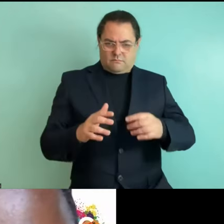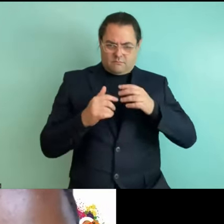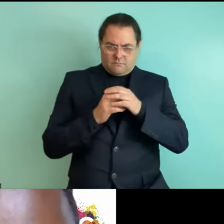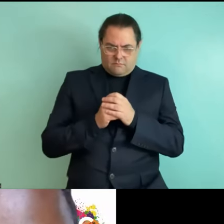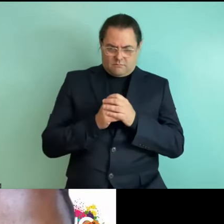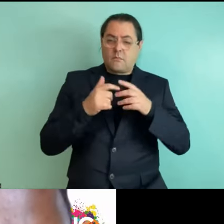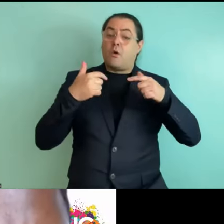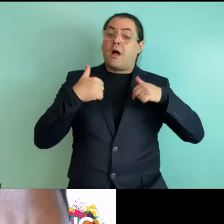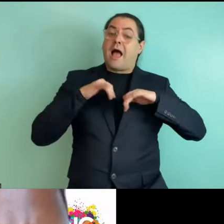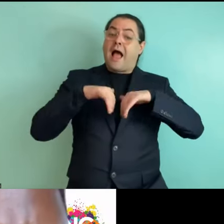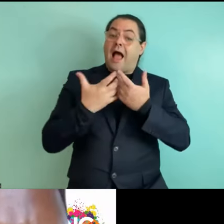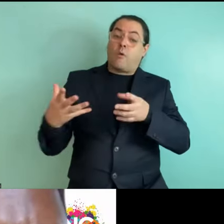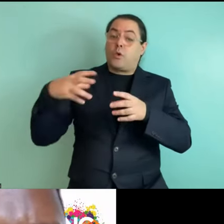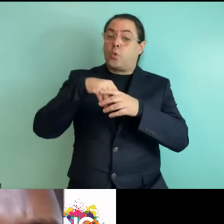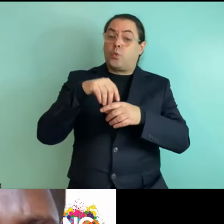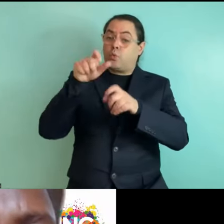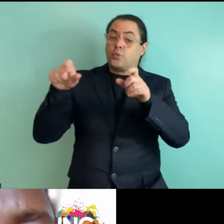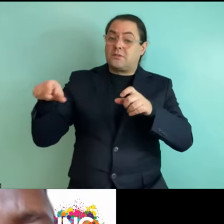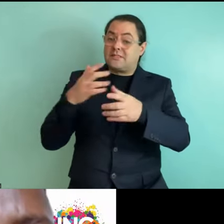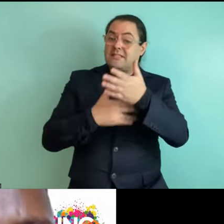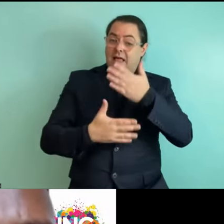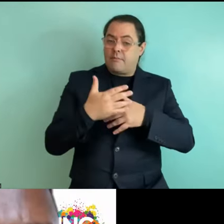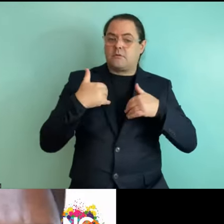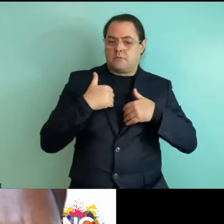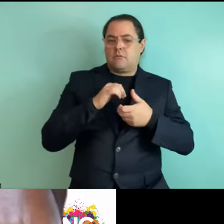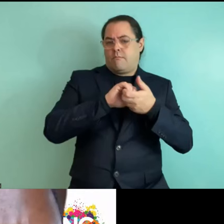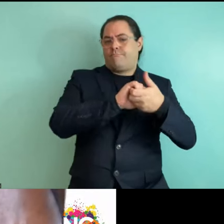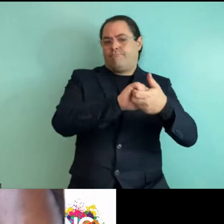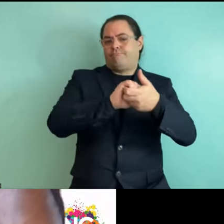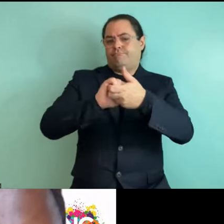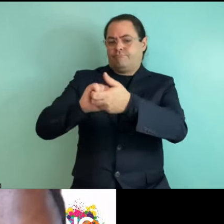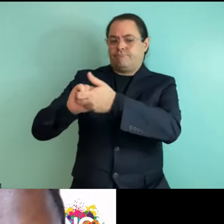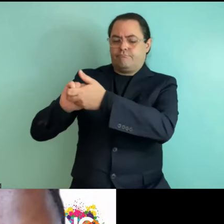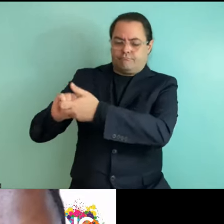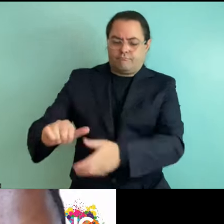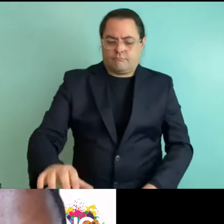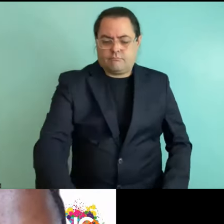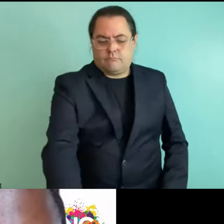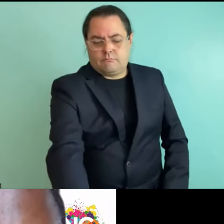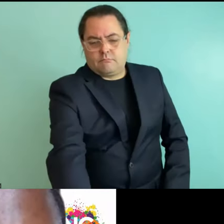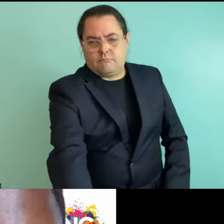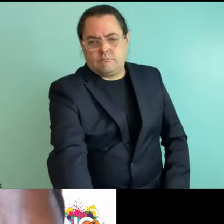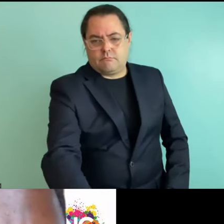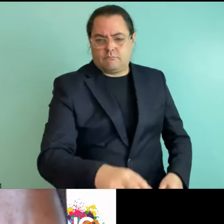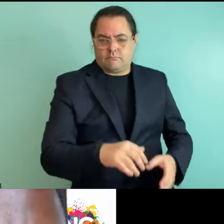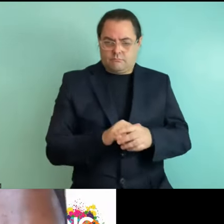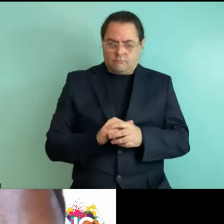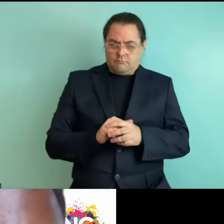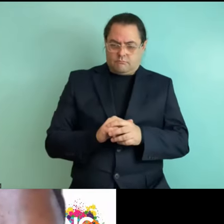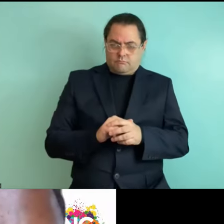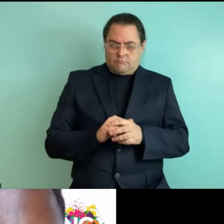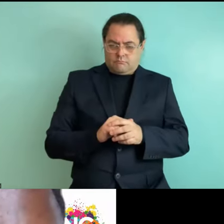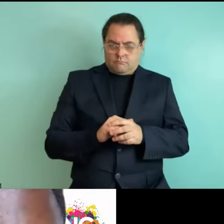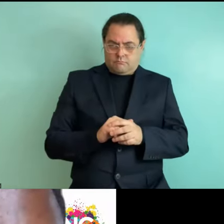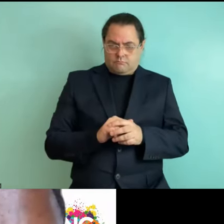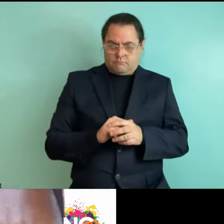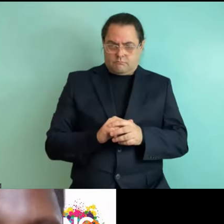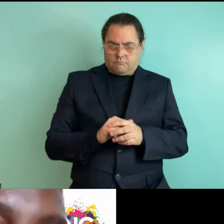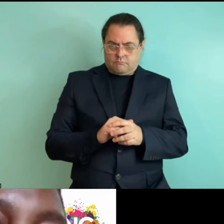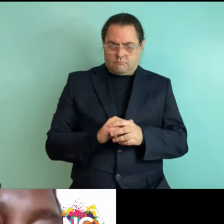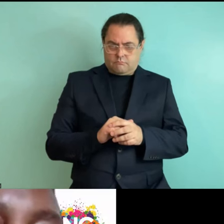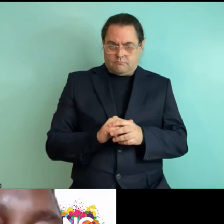we didn't know how to get started, or where to go for for for help because we didn't have